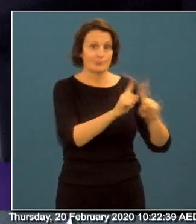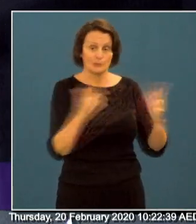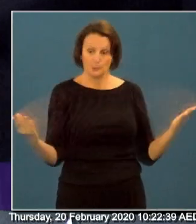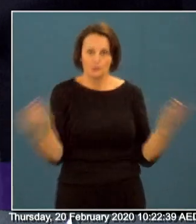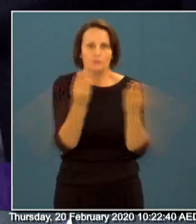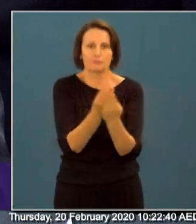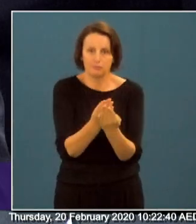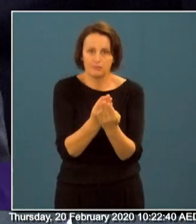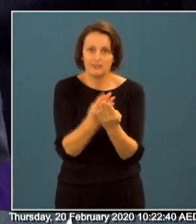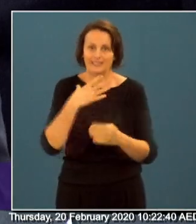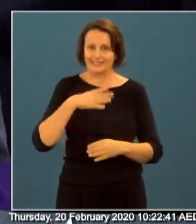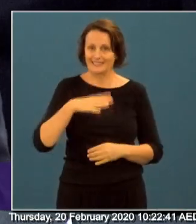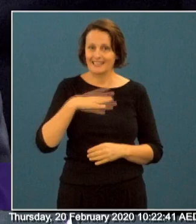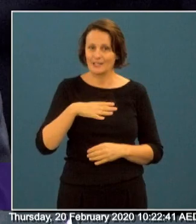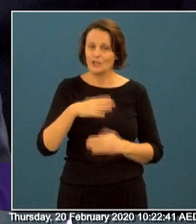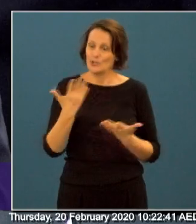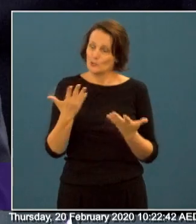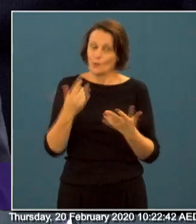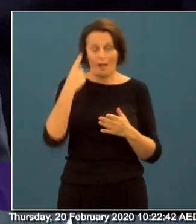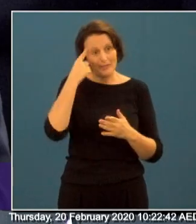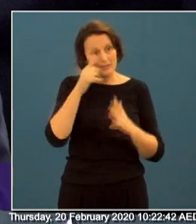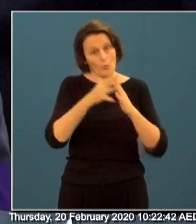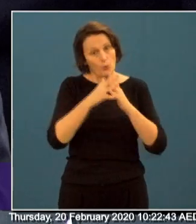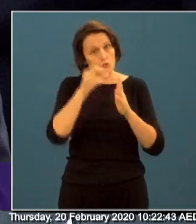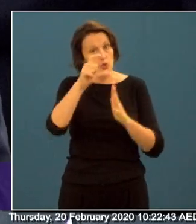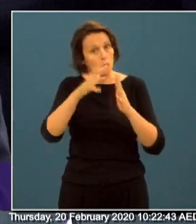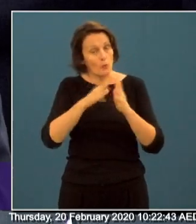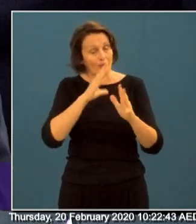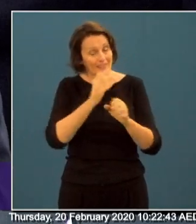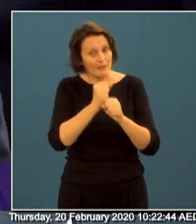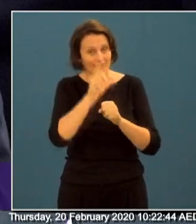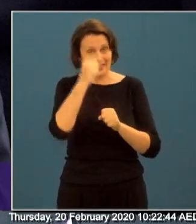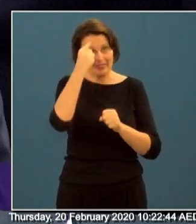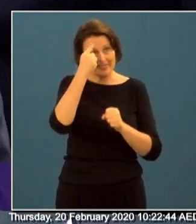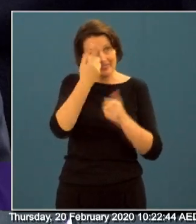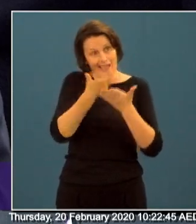to the Commonwealth department to talk with you about ways they might envision that happening.